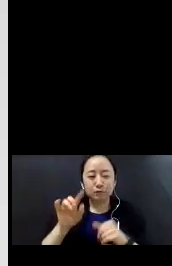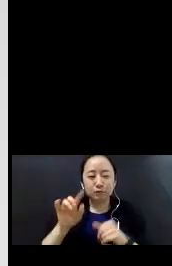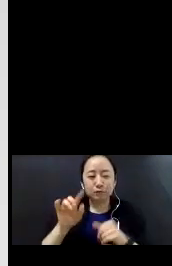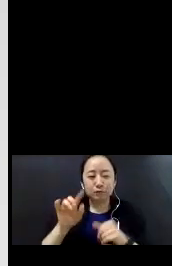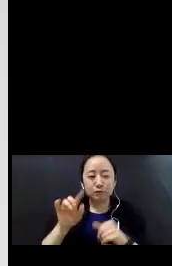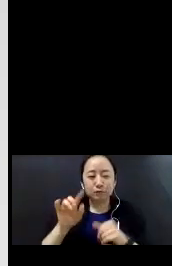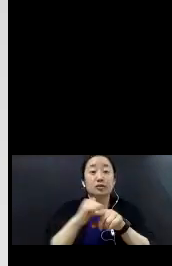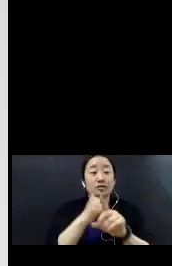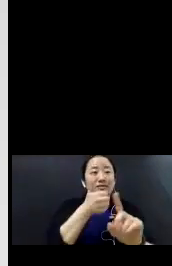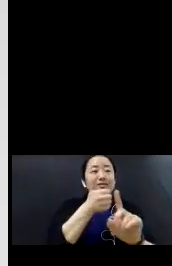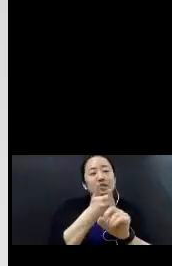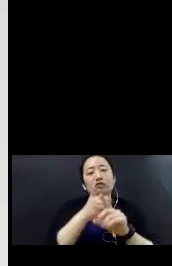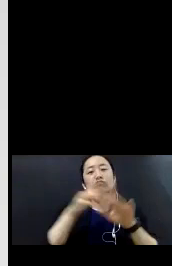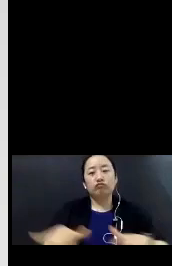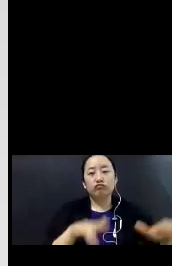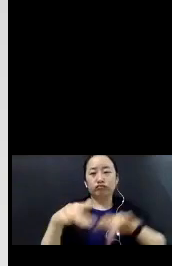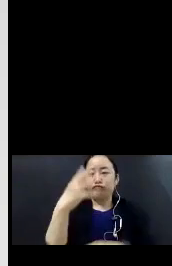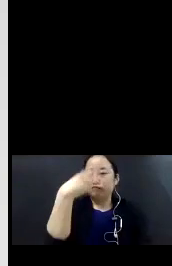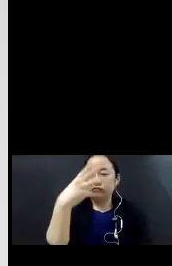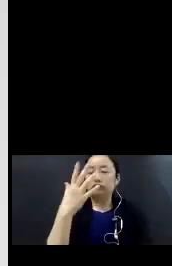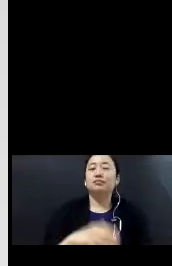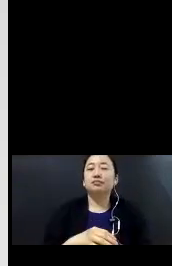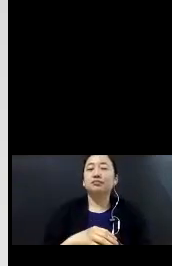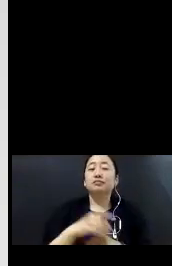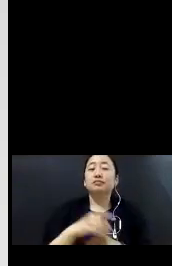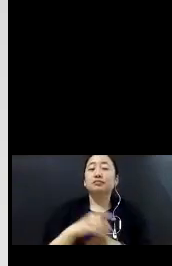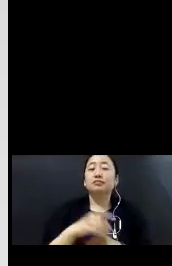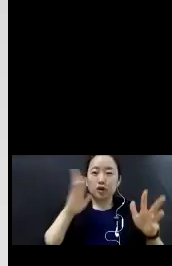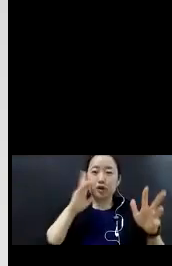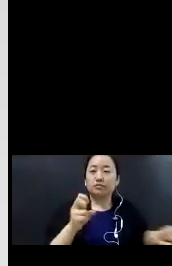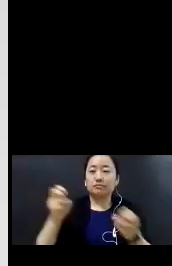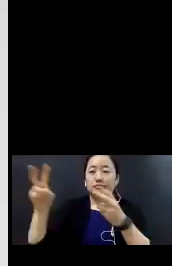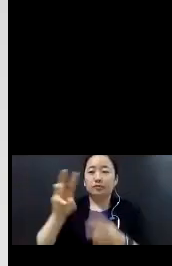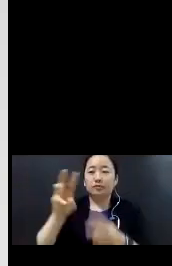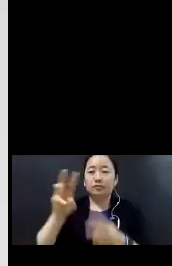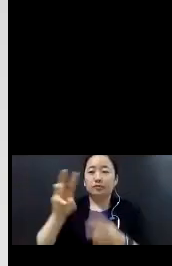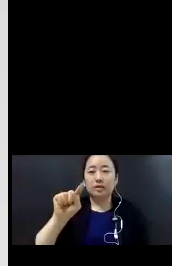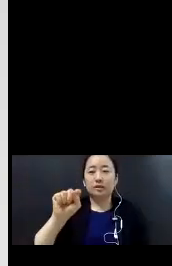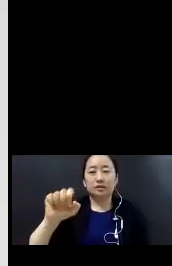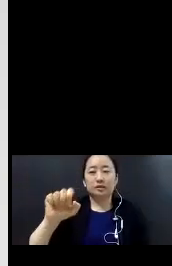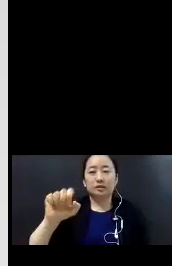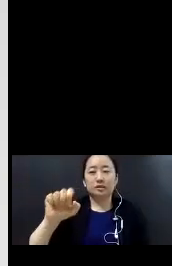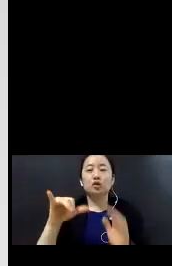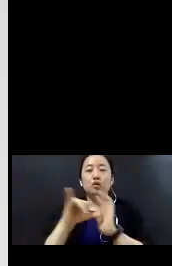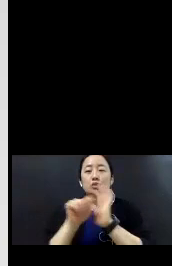UPLOADED TO THE WisTECH YOUTUBE CHANNEL. THAT WILL USUALLY TAKE A WEEK OR TWO BEFORE THIS